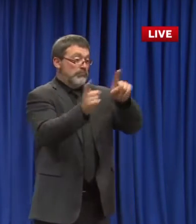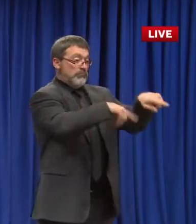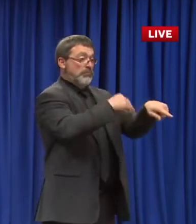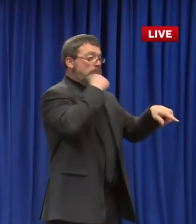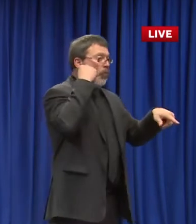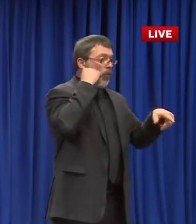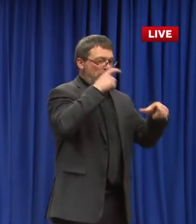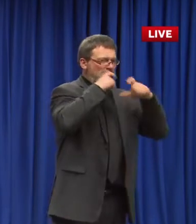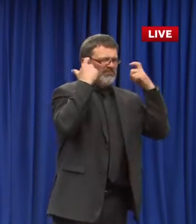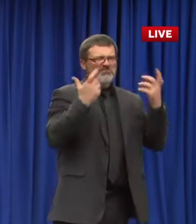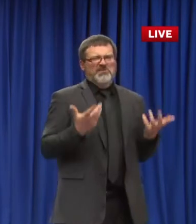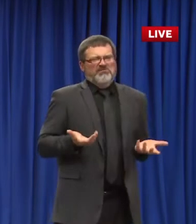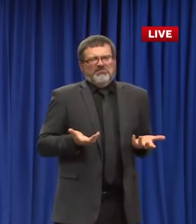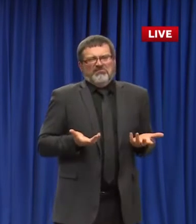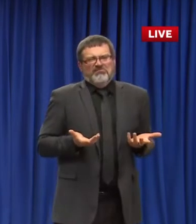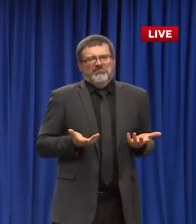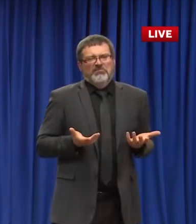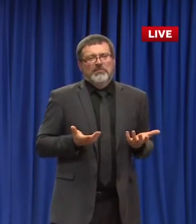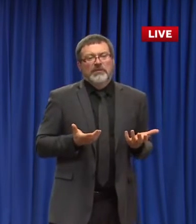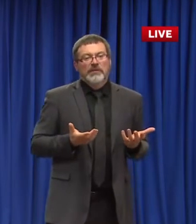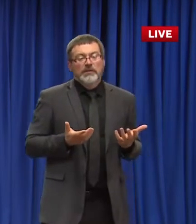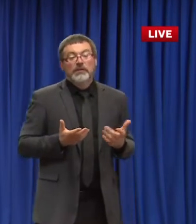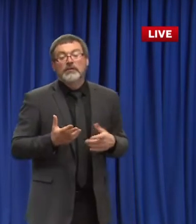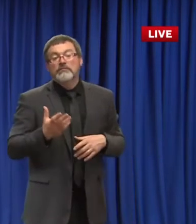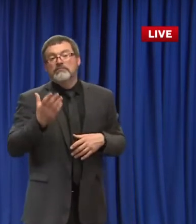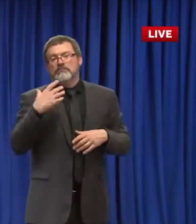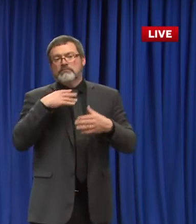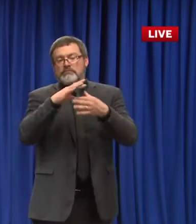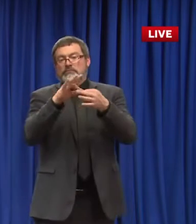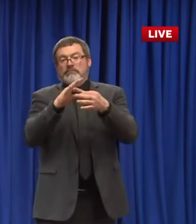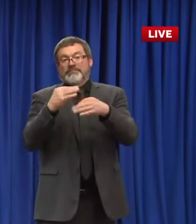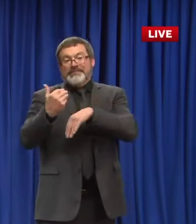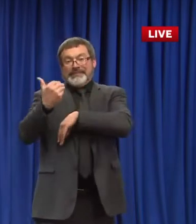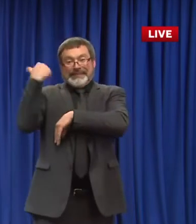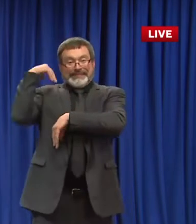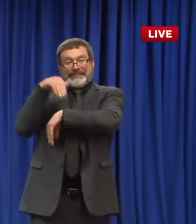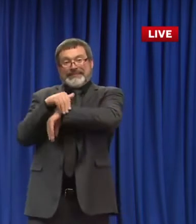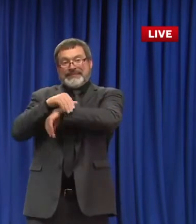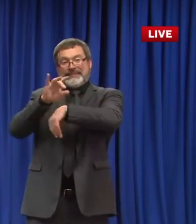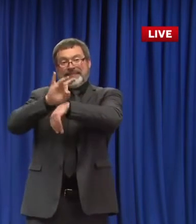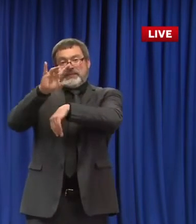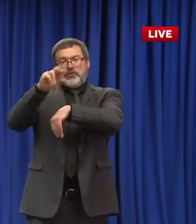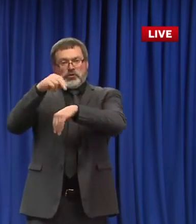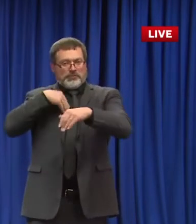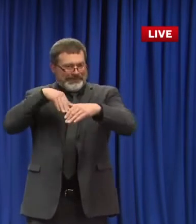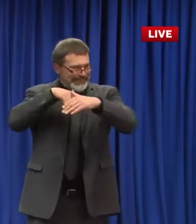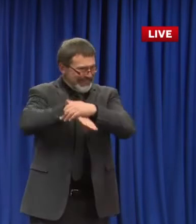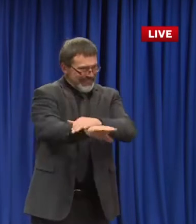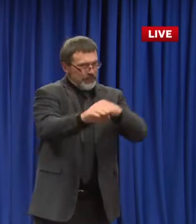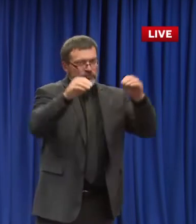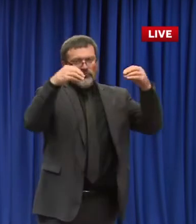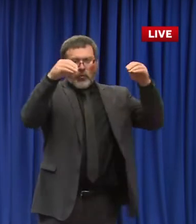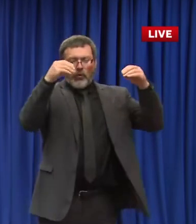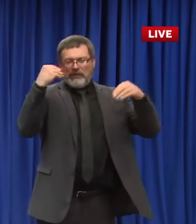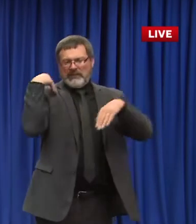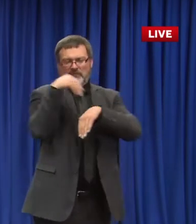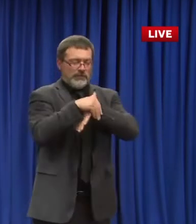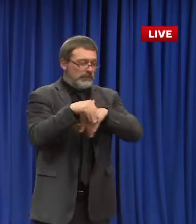I GOT TO SAY I WAS AT THE GROCERY STORE AT ABOUT 8:30 LAST NIGHT AND LITERALLY EVERYBODY WAS WEARING A MASK.